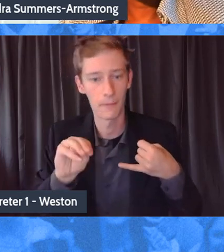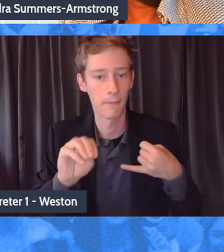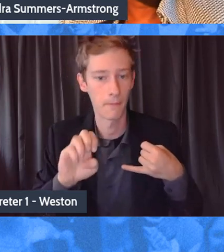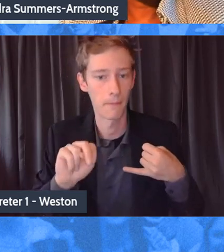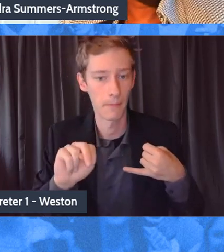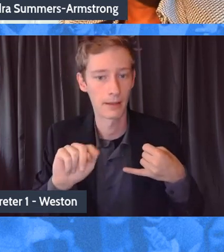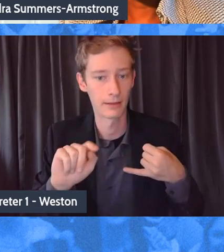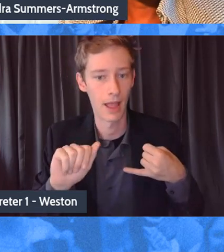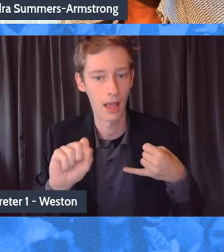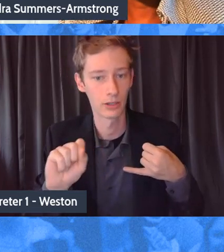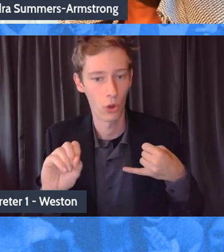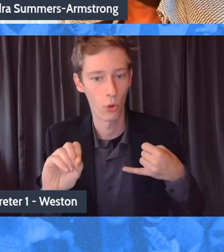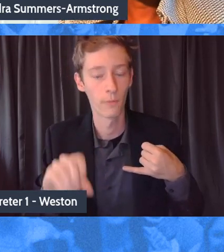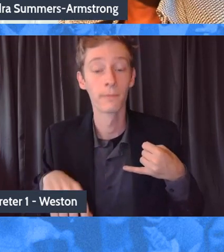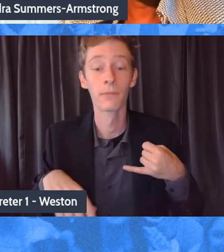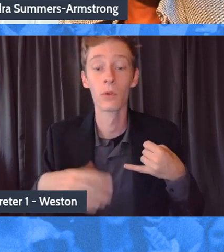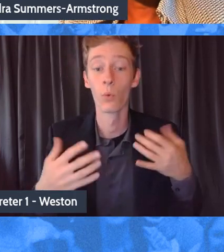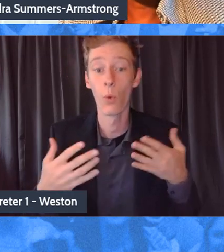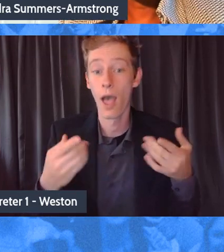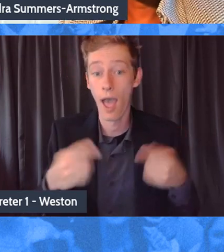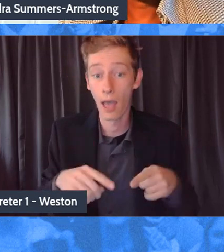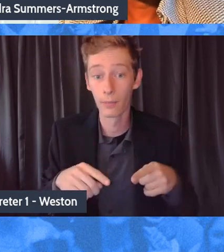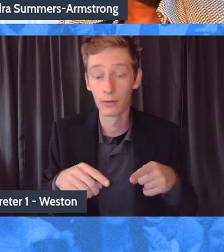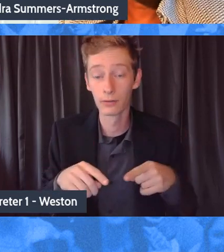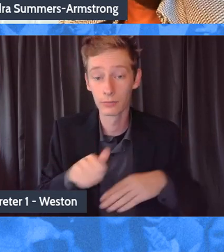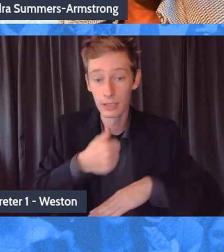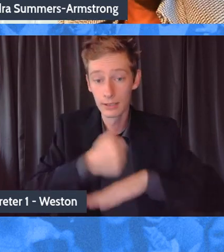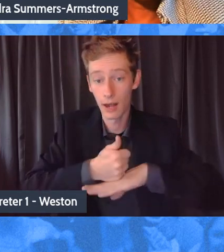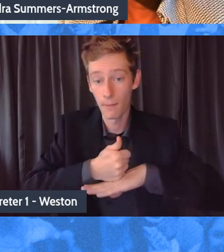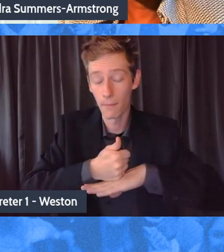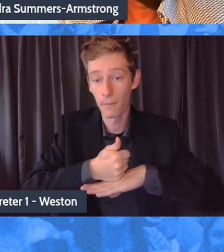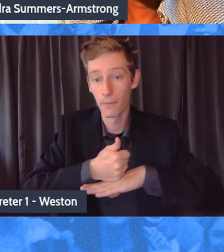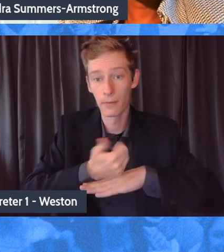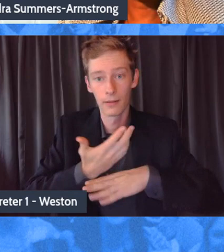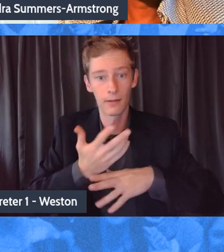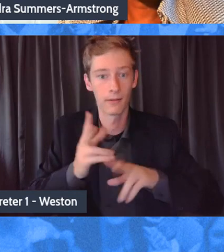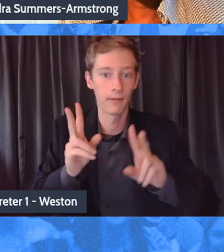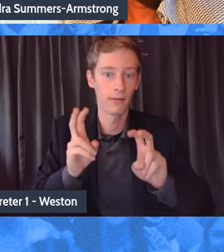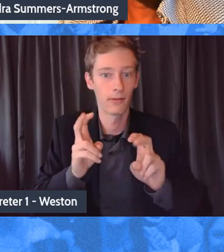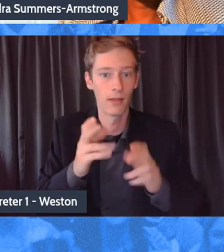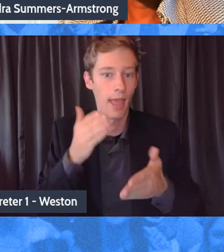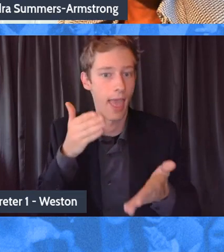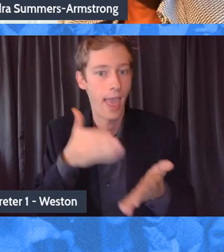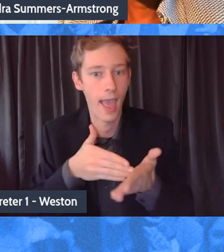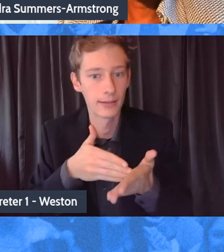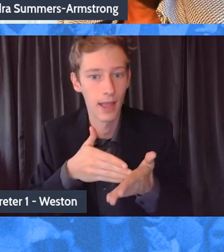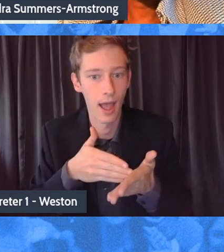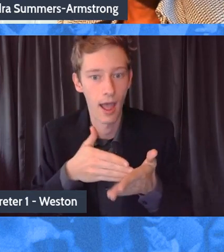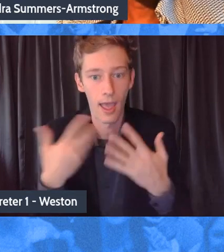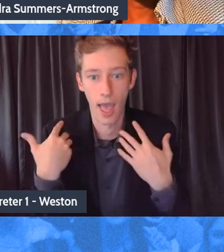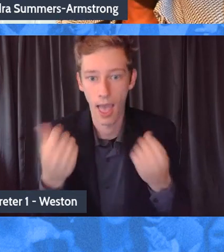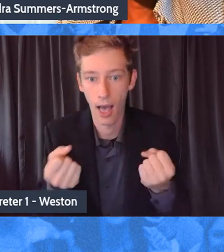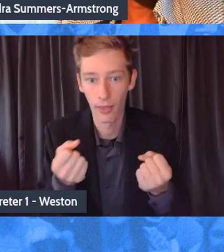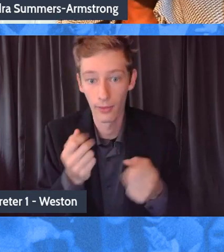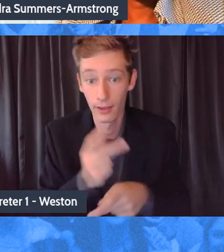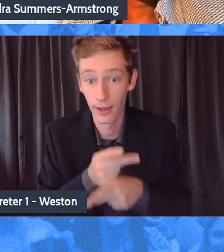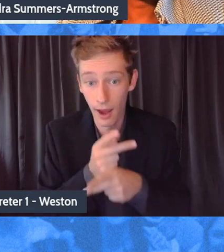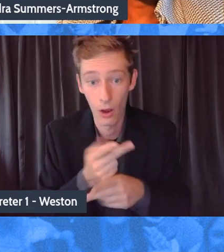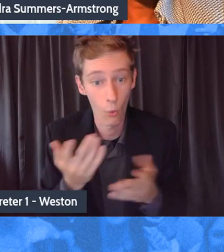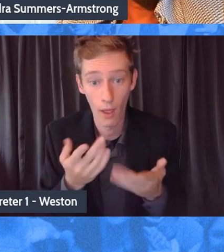when we create these anti-healthcare piece of legislation and people end up going across the border?